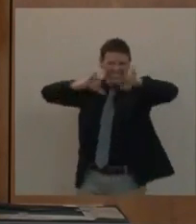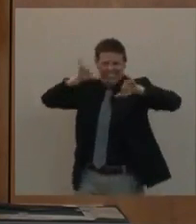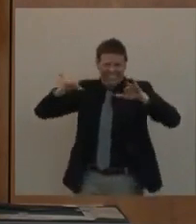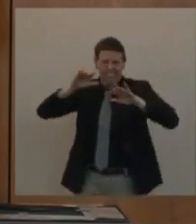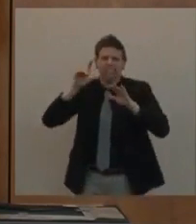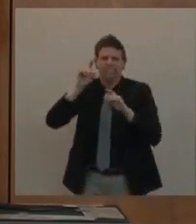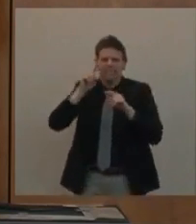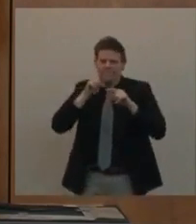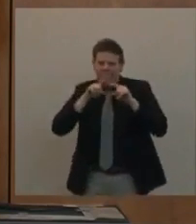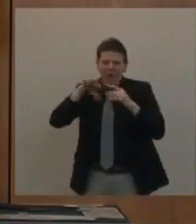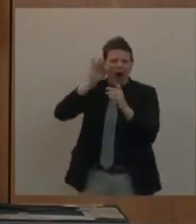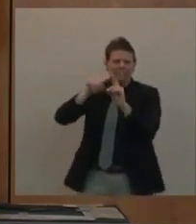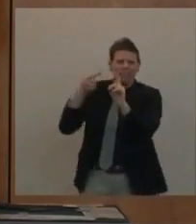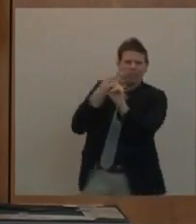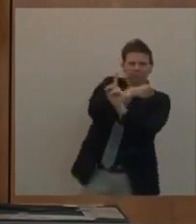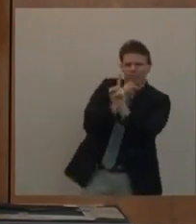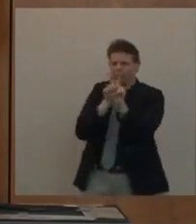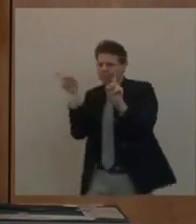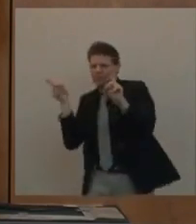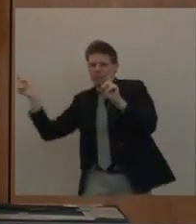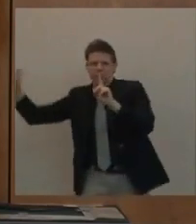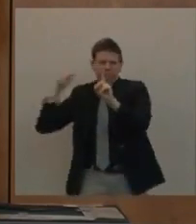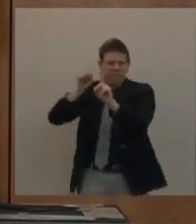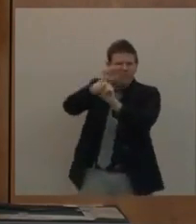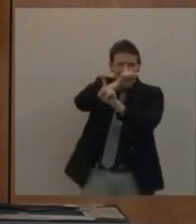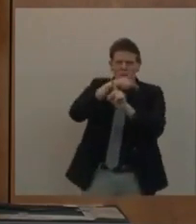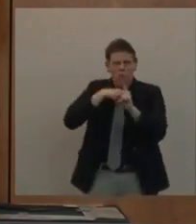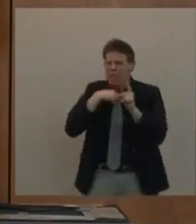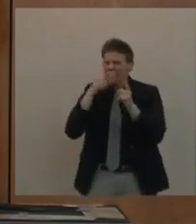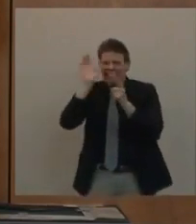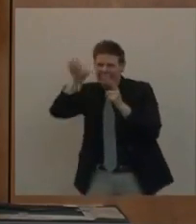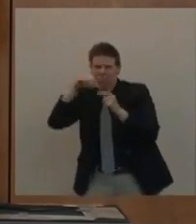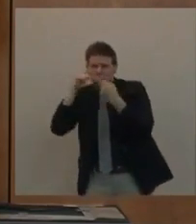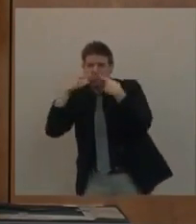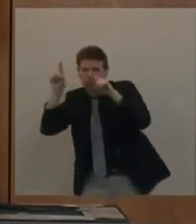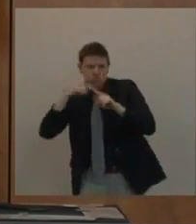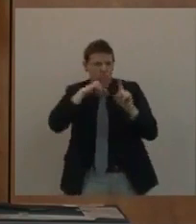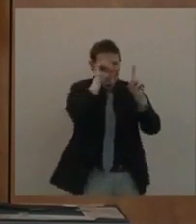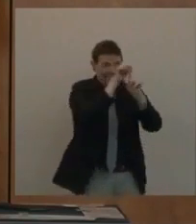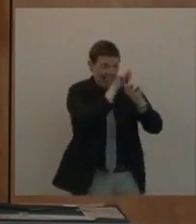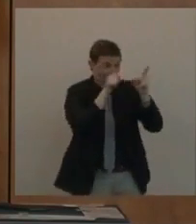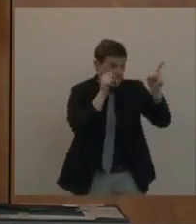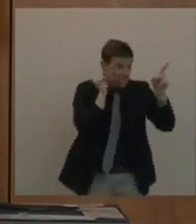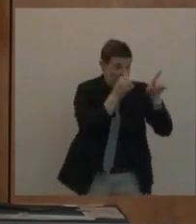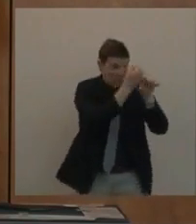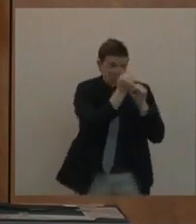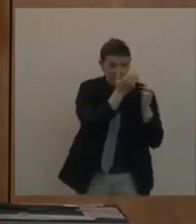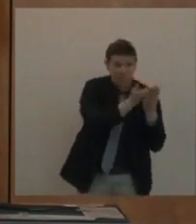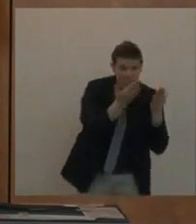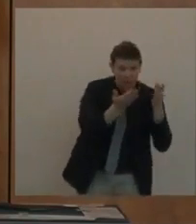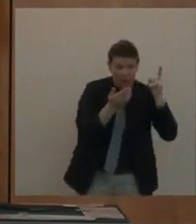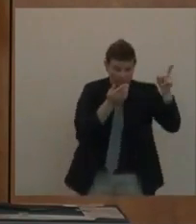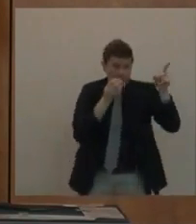HERE’S WHAT WE’VE DONE, I THINK REALLY EFFECTIVELY. WE HAVE A DICER FOR -- WE HAVE DIVERSIFIED.